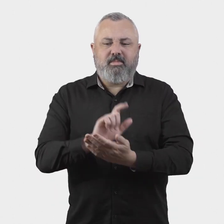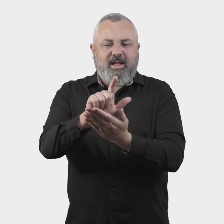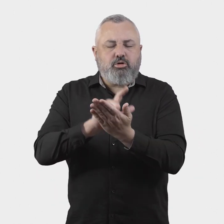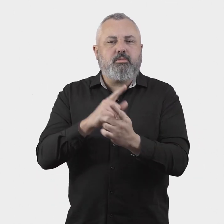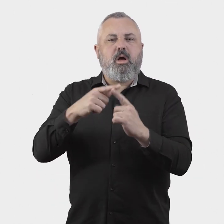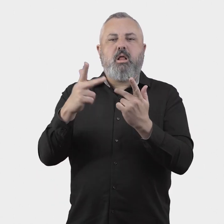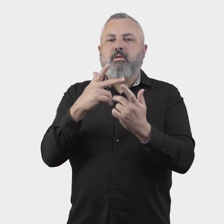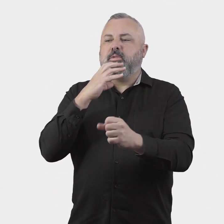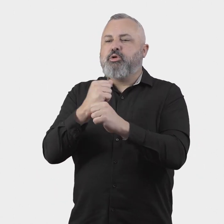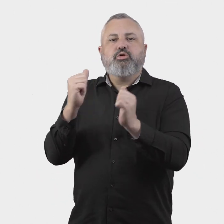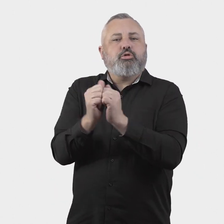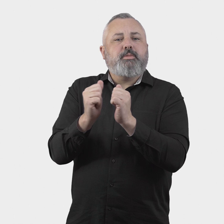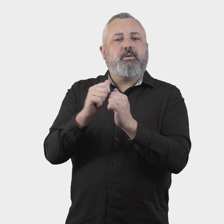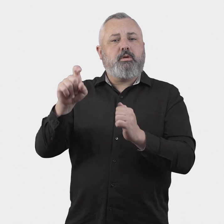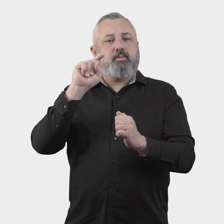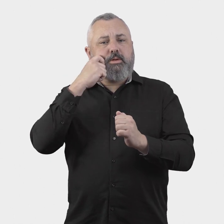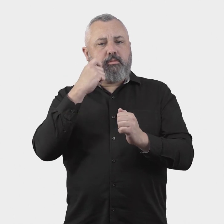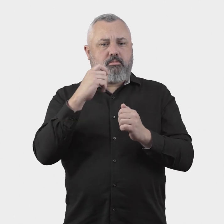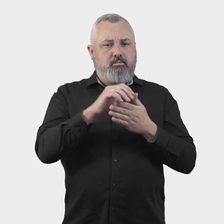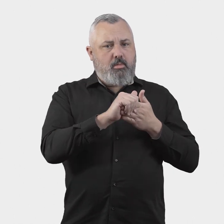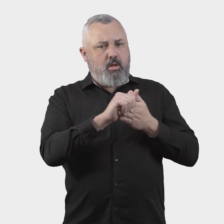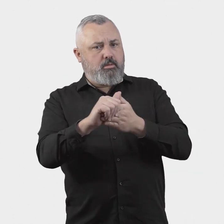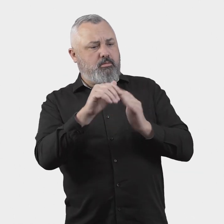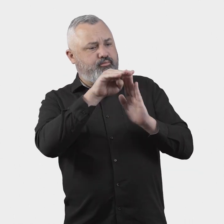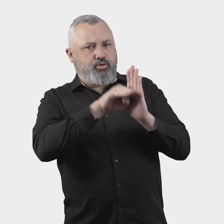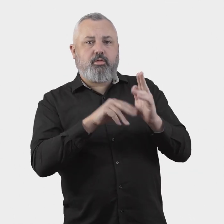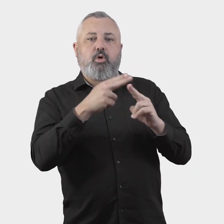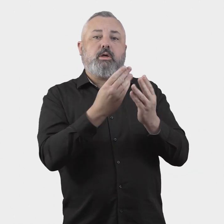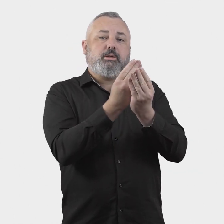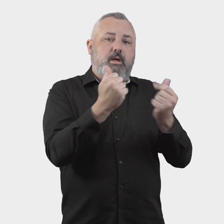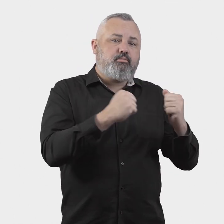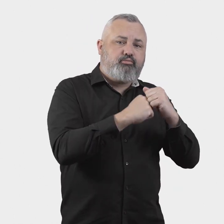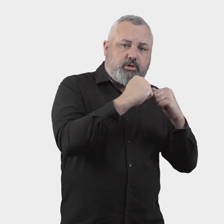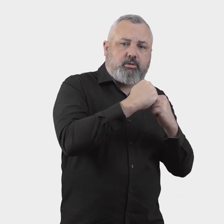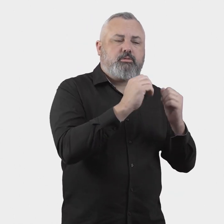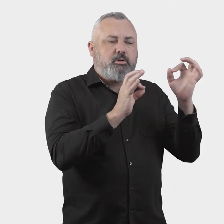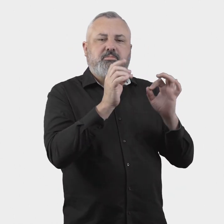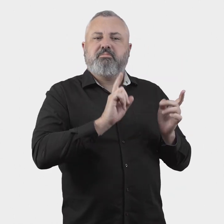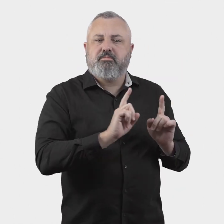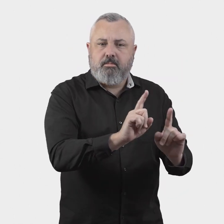Some design features may be set out in the enabling legislation for the ombuds scheme, or supporting legislative instruments.